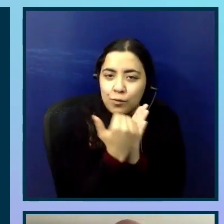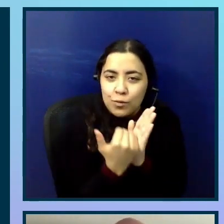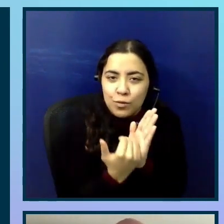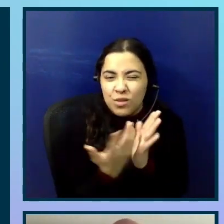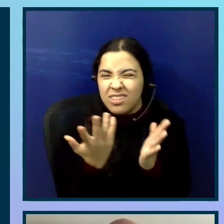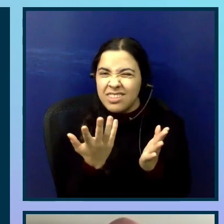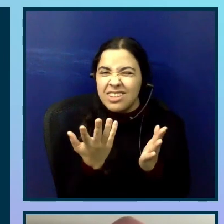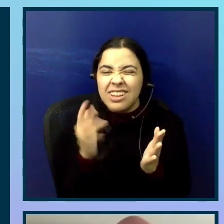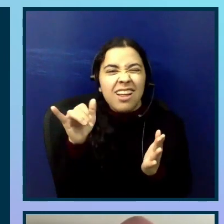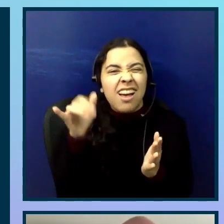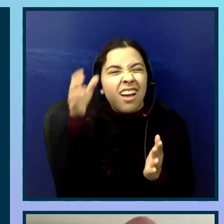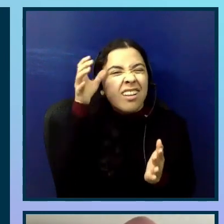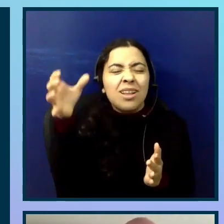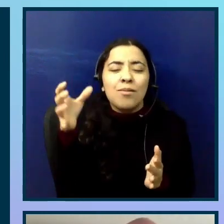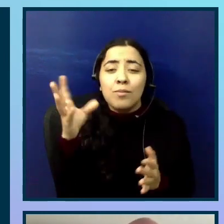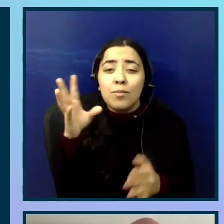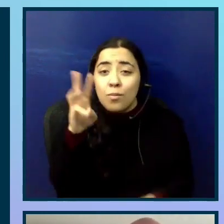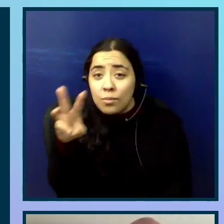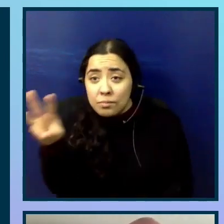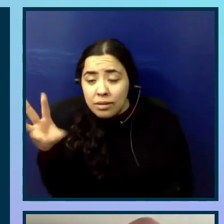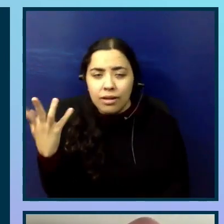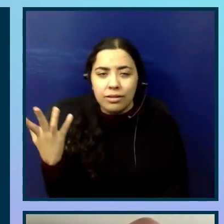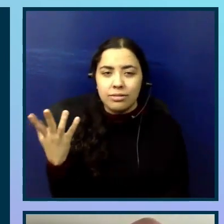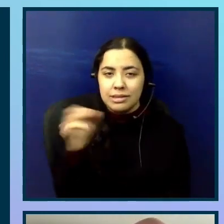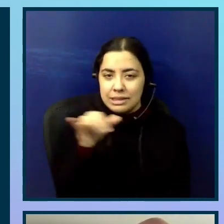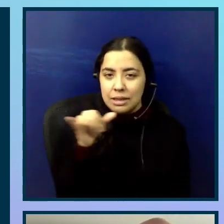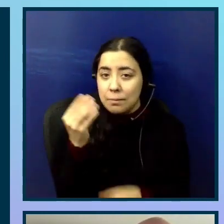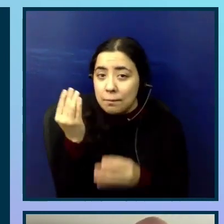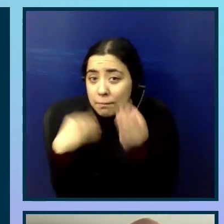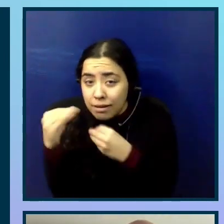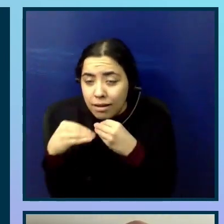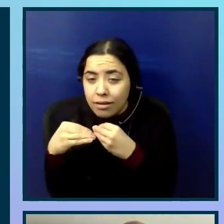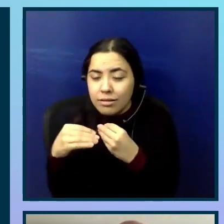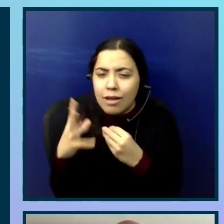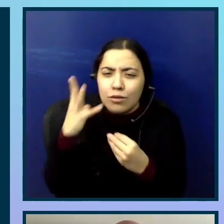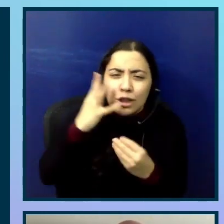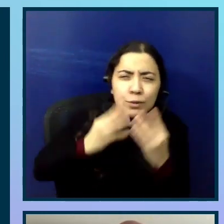Websites like meals need to be experienced to be evaluated and different people will have different